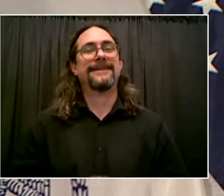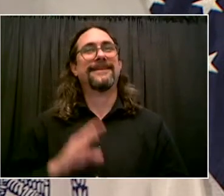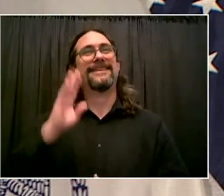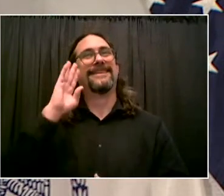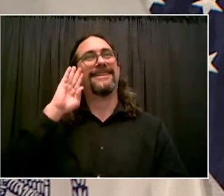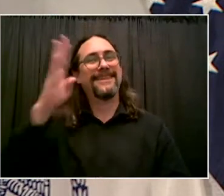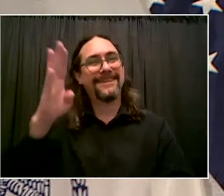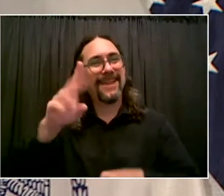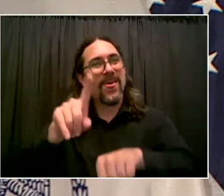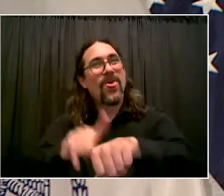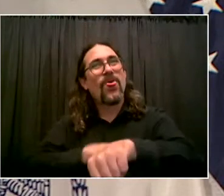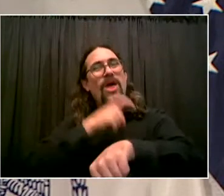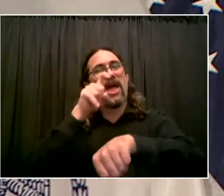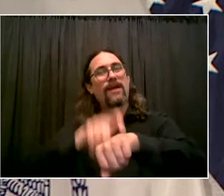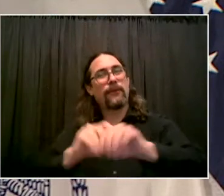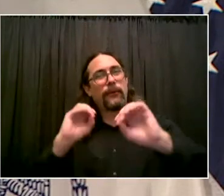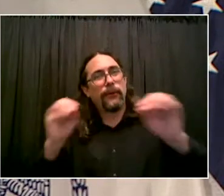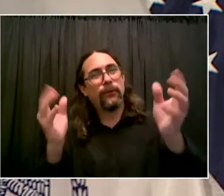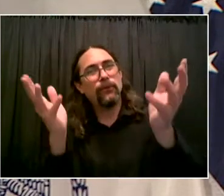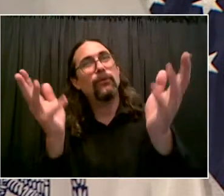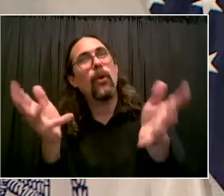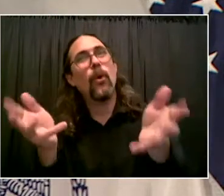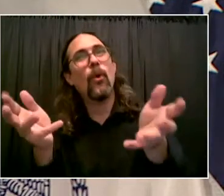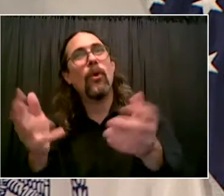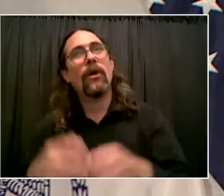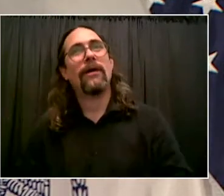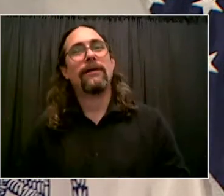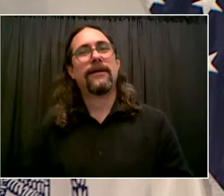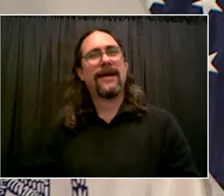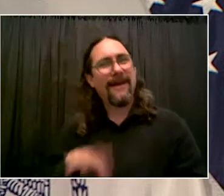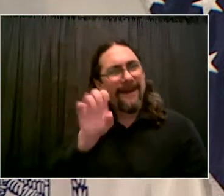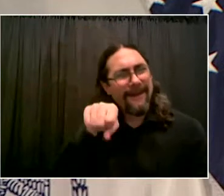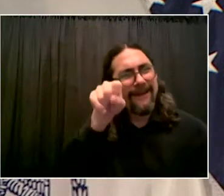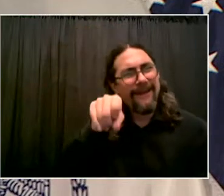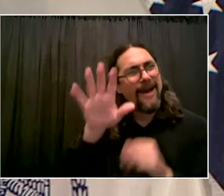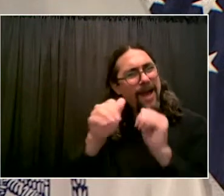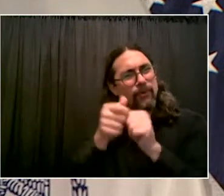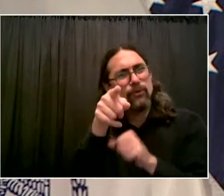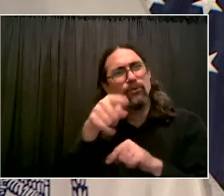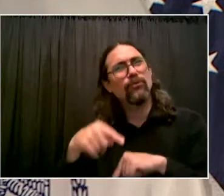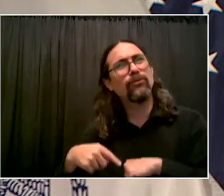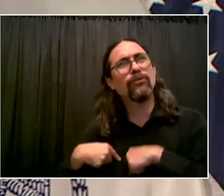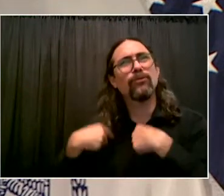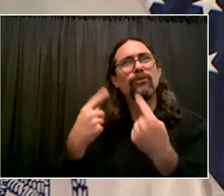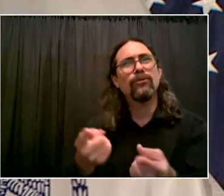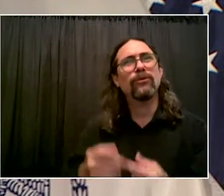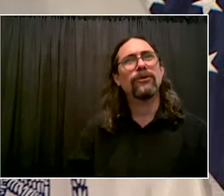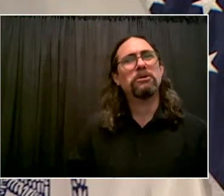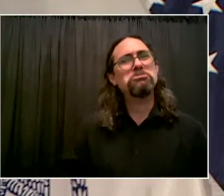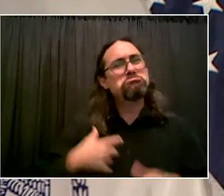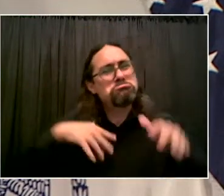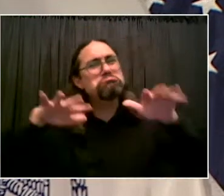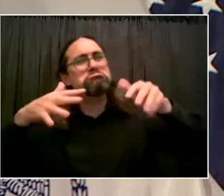HOW HAVE YOU BEEN? Reporter: I'VE BEEN OKAY. WHAT I WOULD